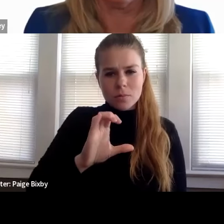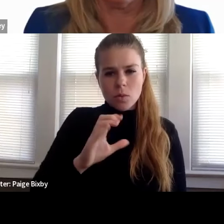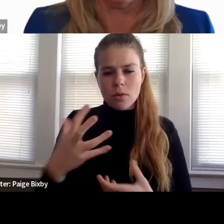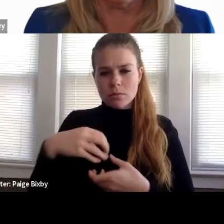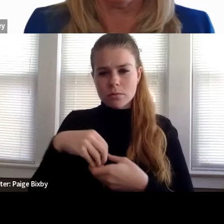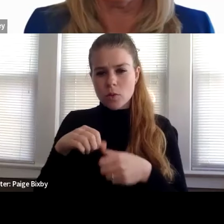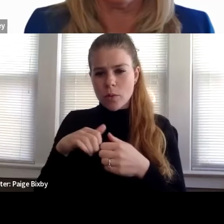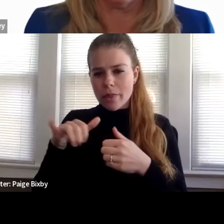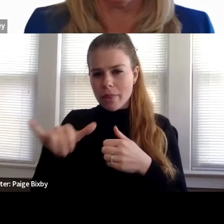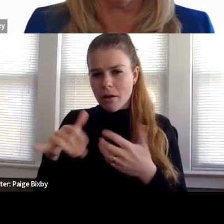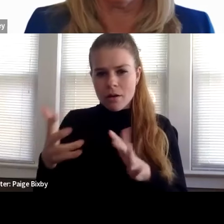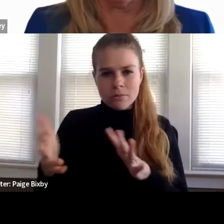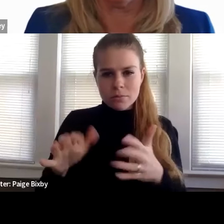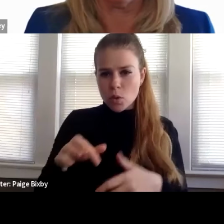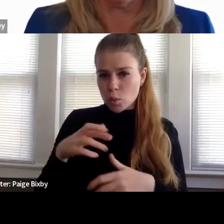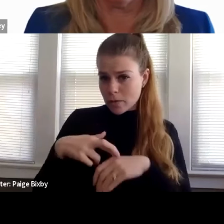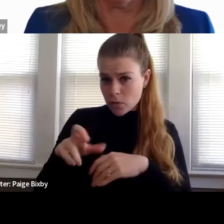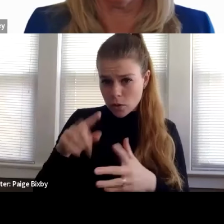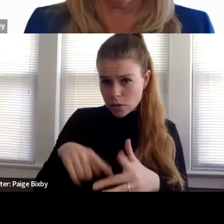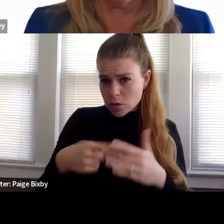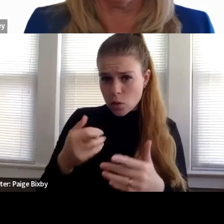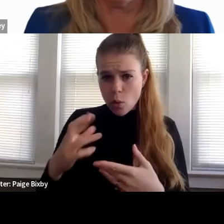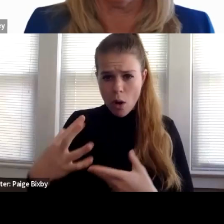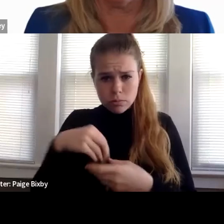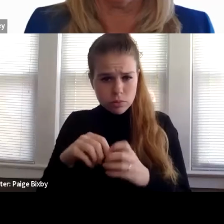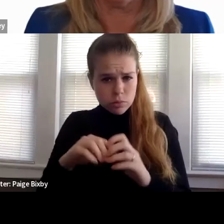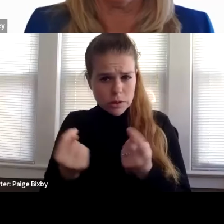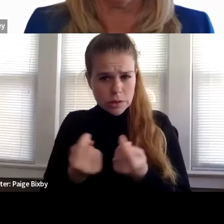Are they a referral source? Are they part of the team and what that looks like?